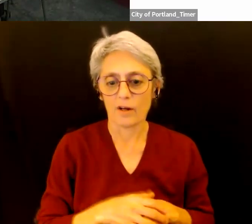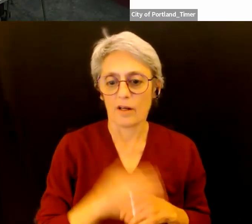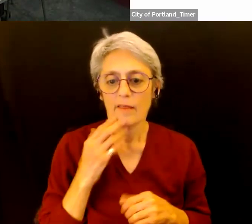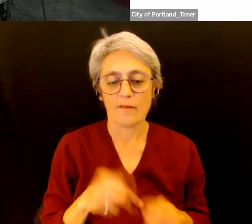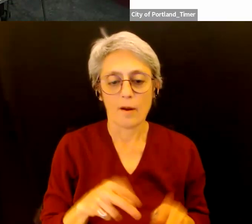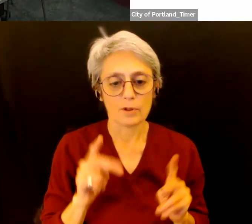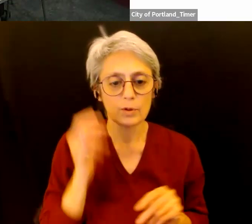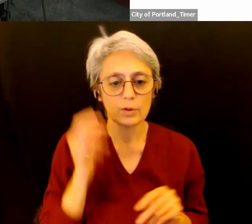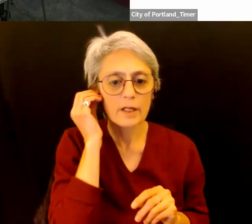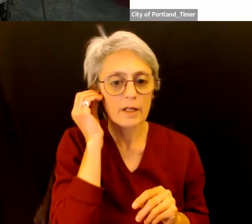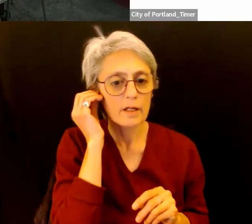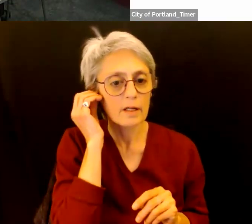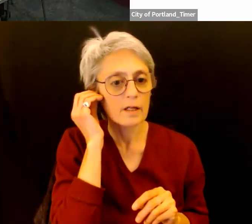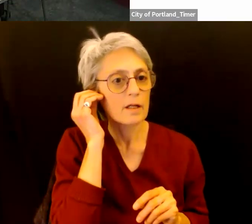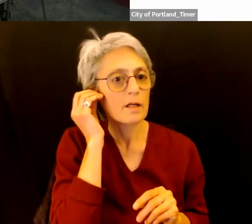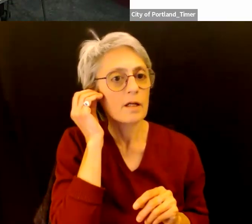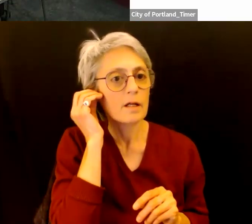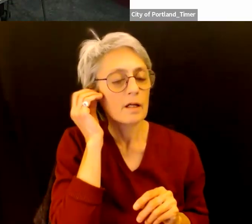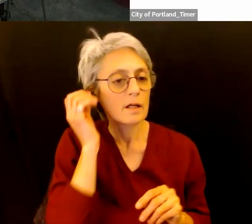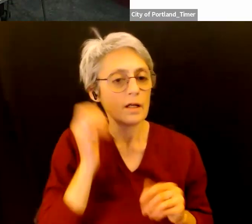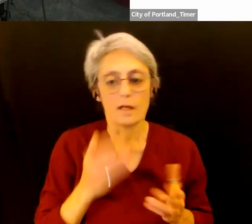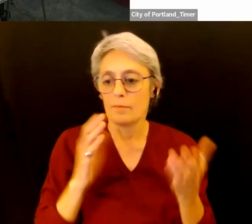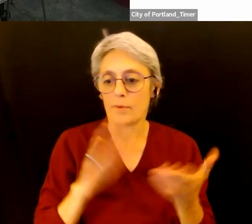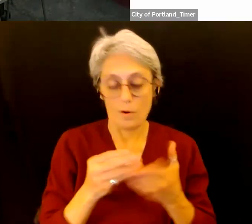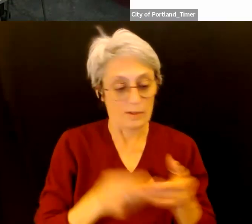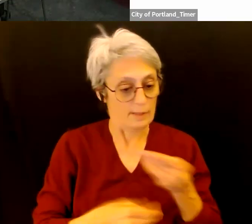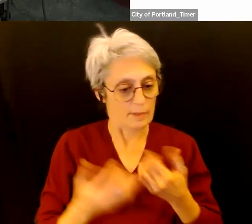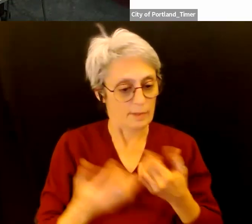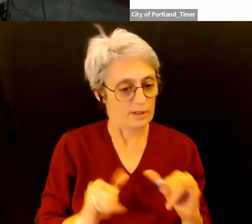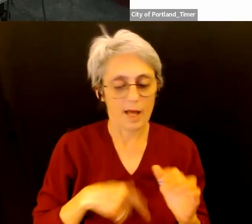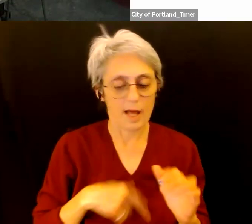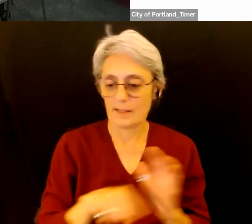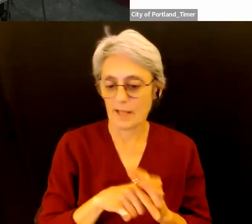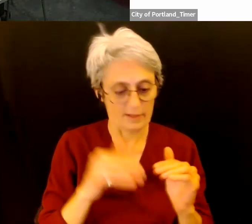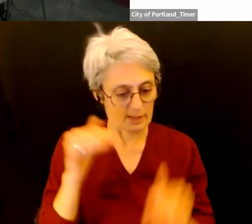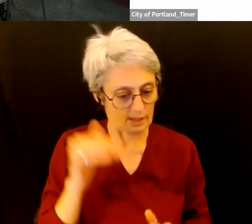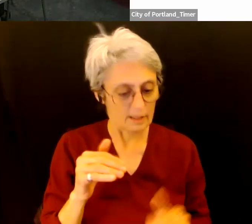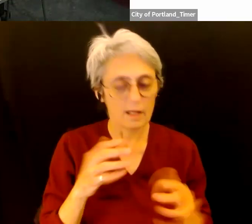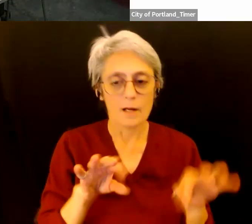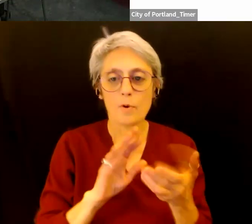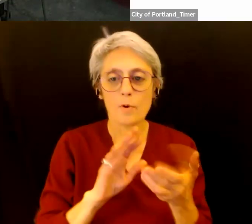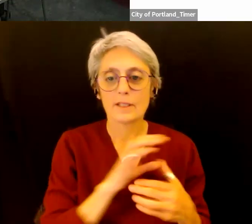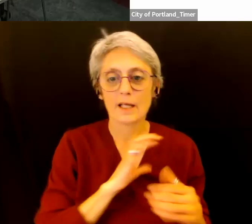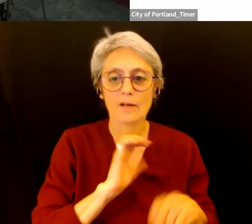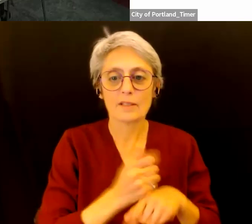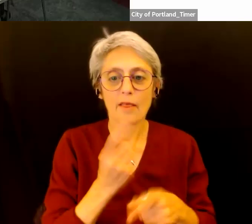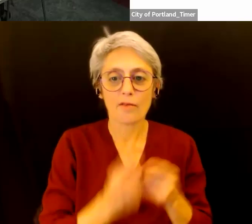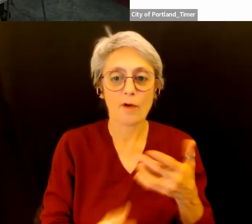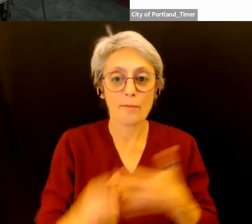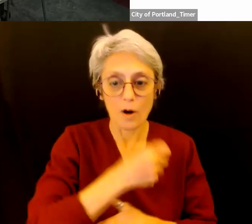Given that the proposed city budget still has a deficit, it is important that City Council set the right priorities in making further cuts.